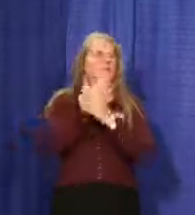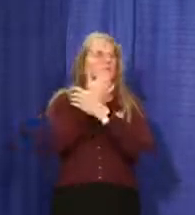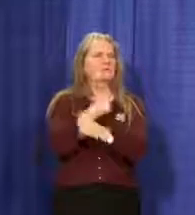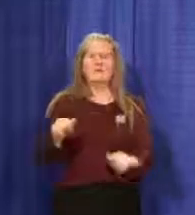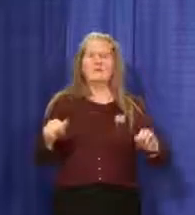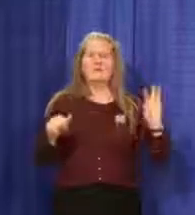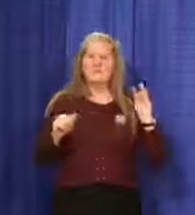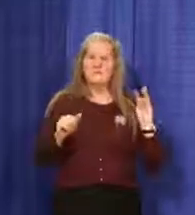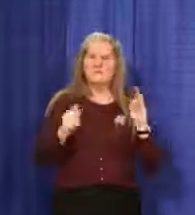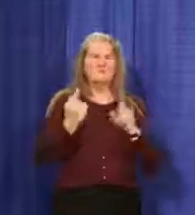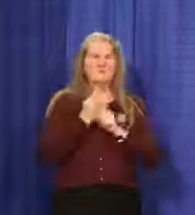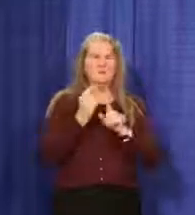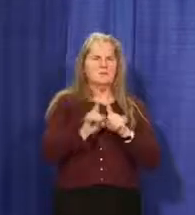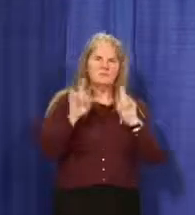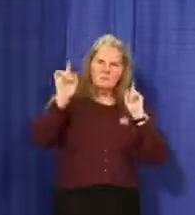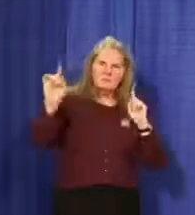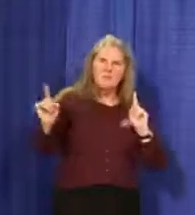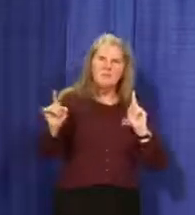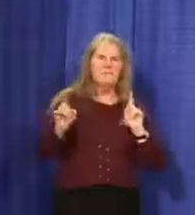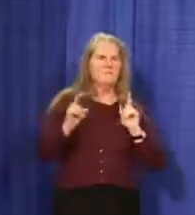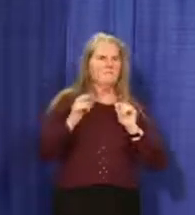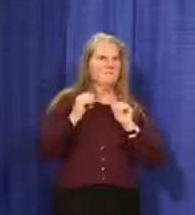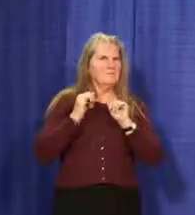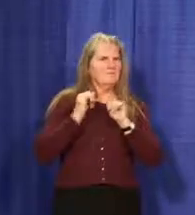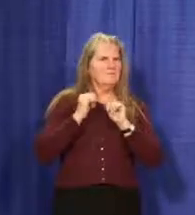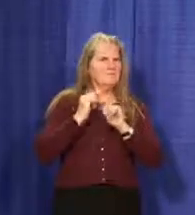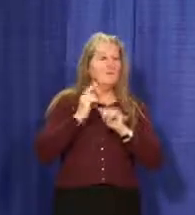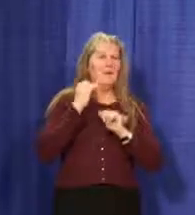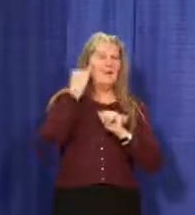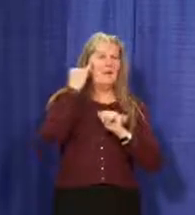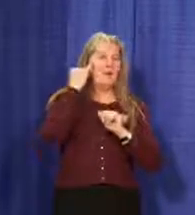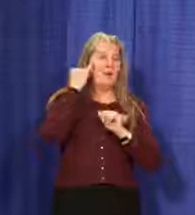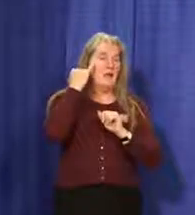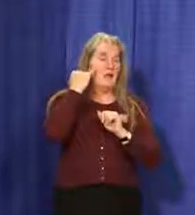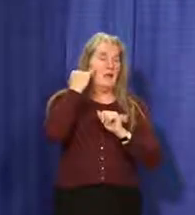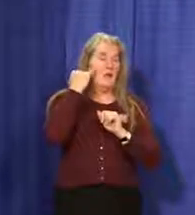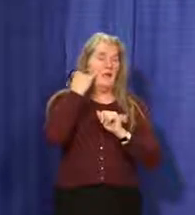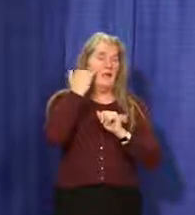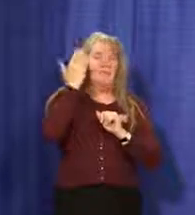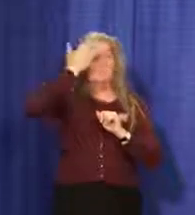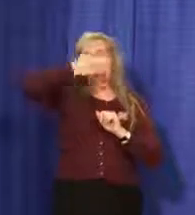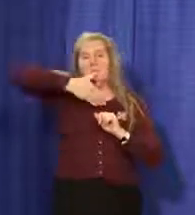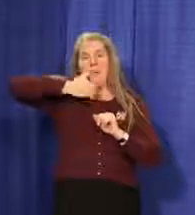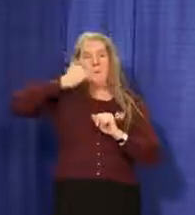The safe spacing, the Safe Six, to minimize the impact of the